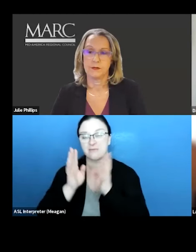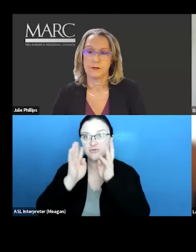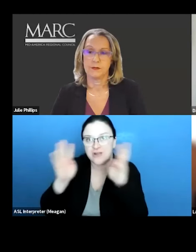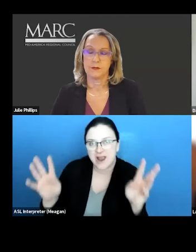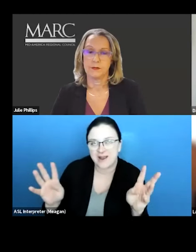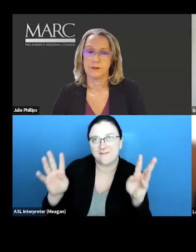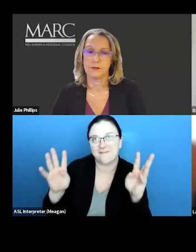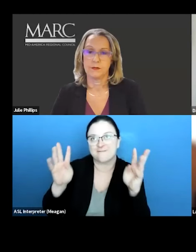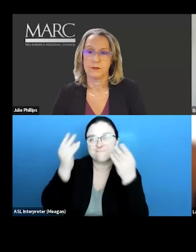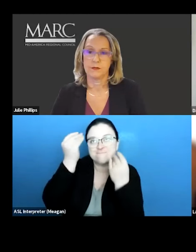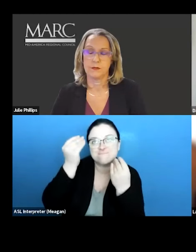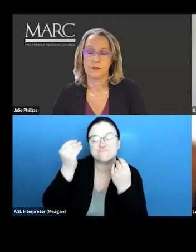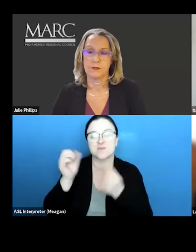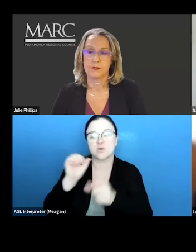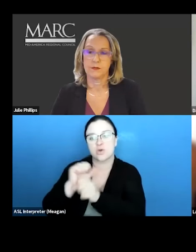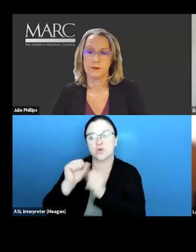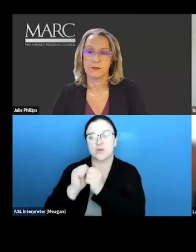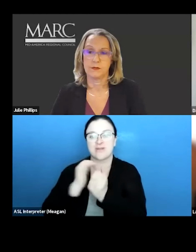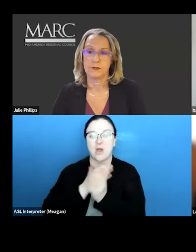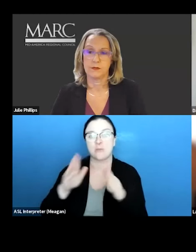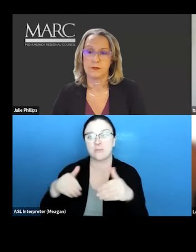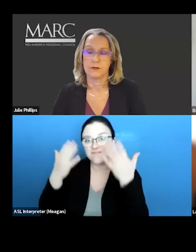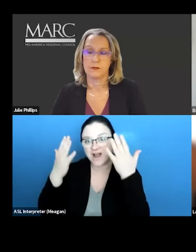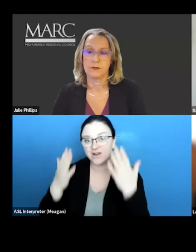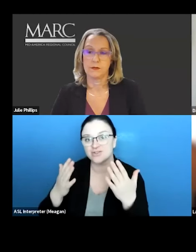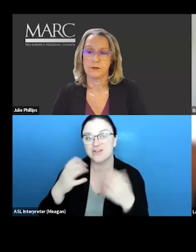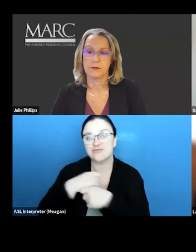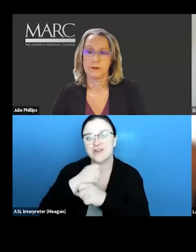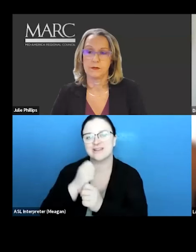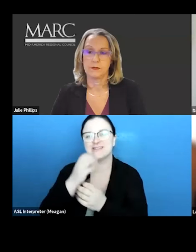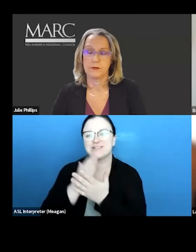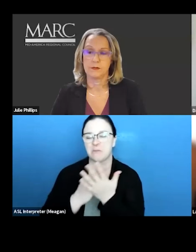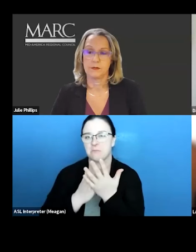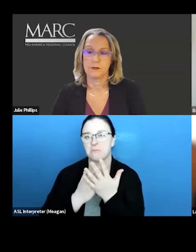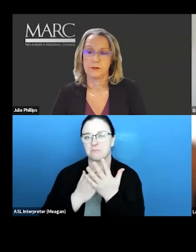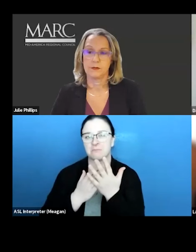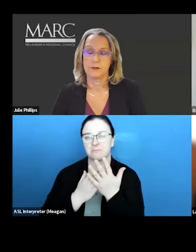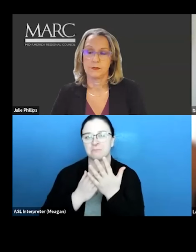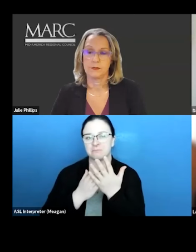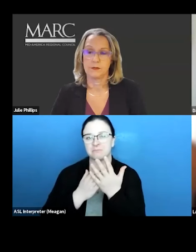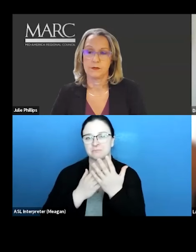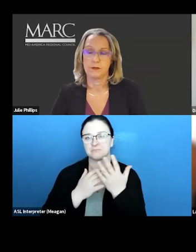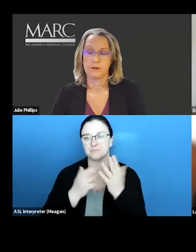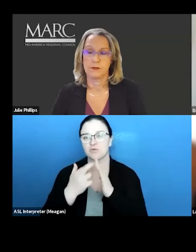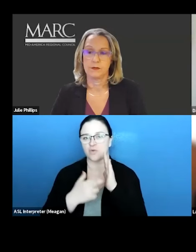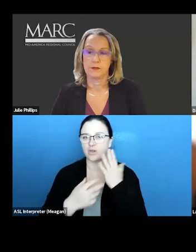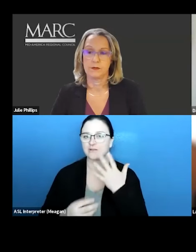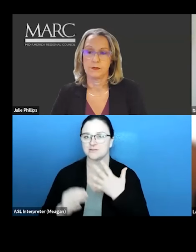and we put some protocols in place. Well, as the pandemic winded down